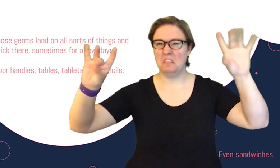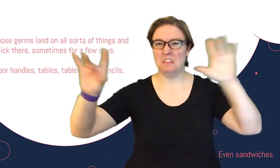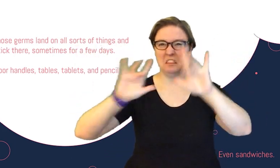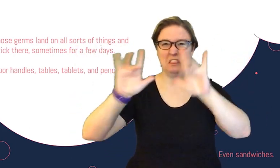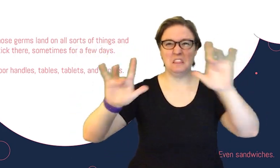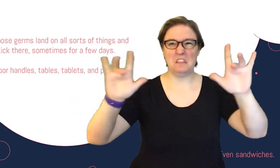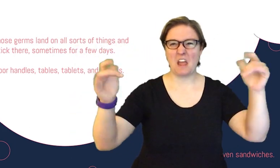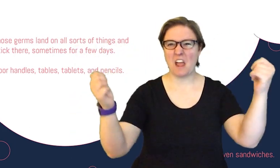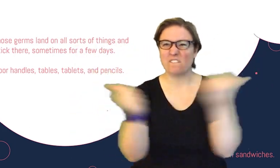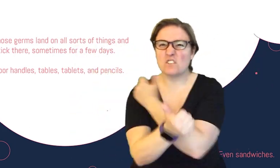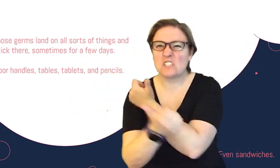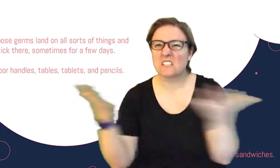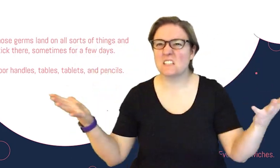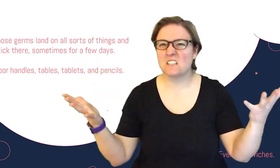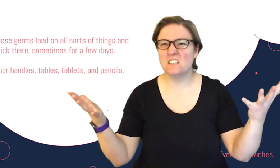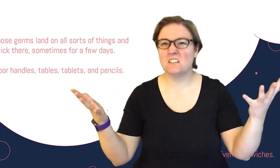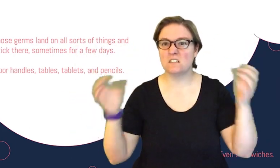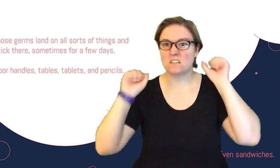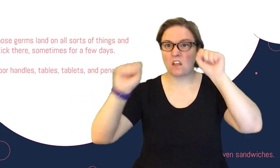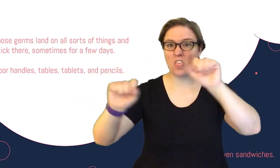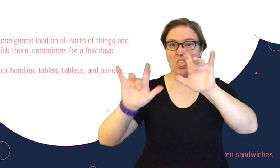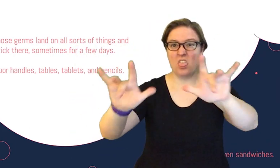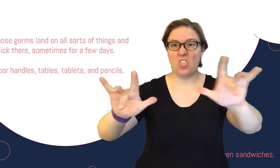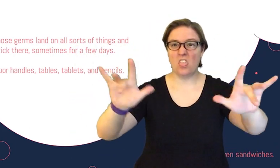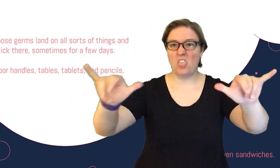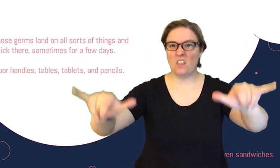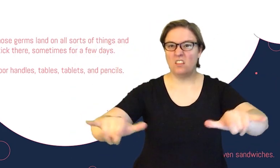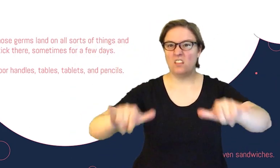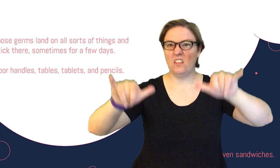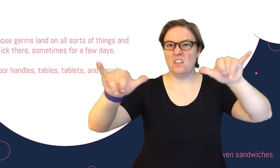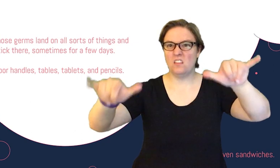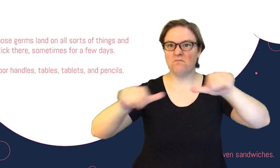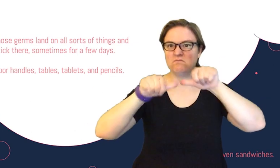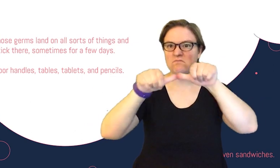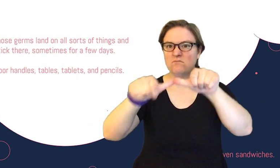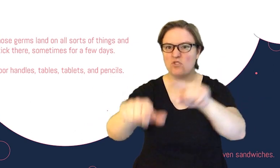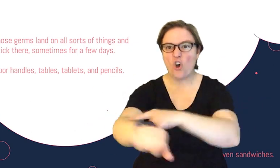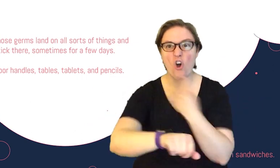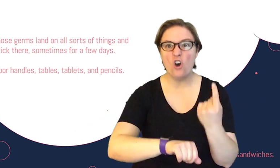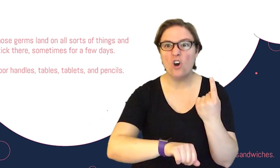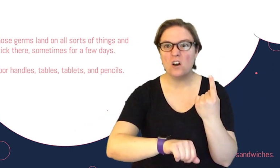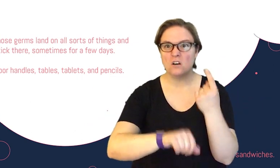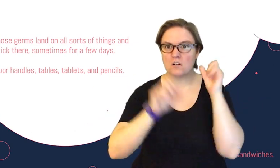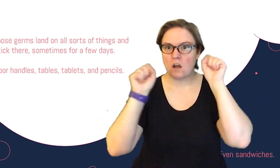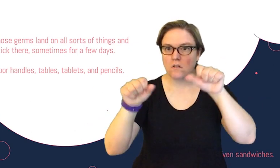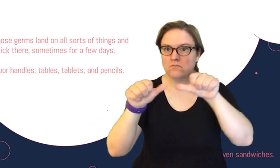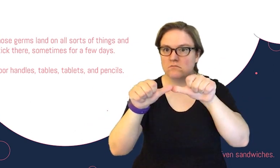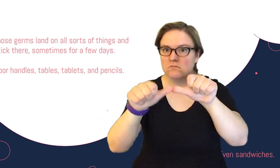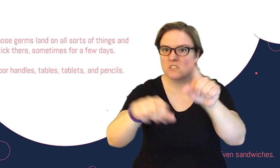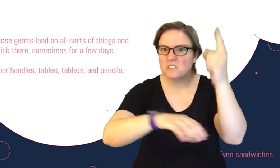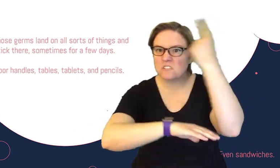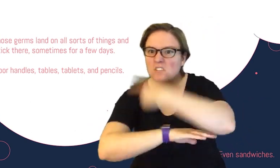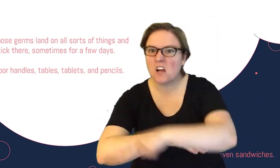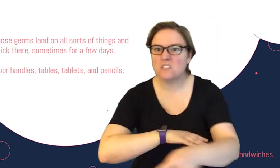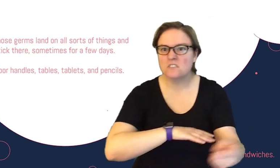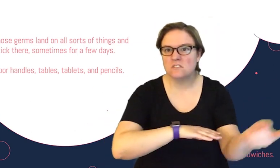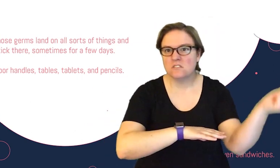Those germs can land on all sorts of things and stick there, sometimes for days.